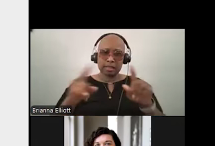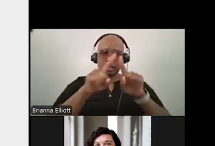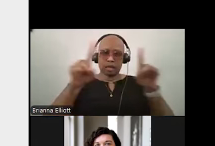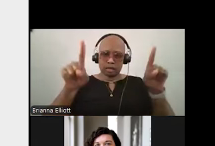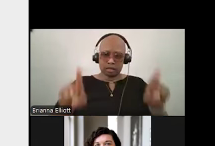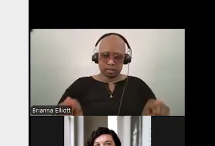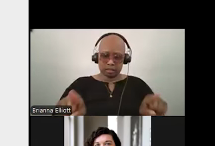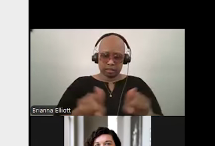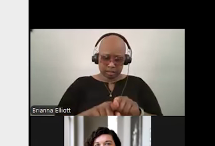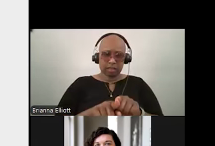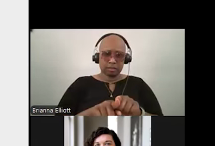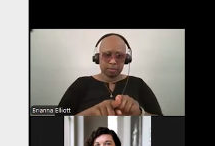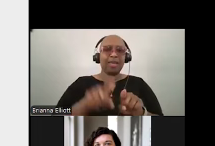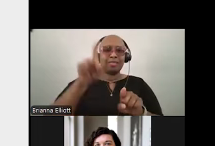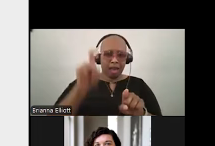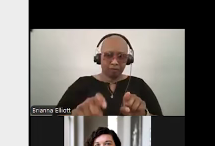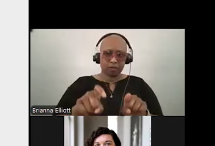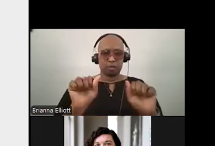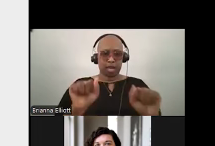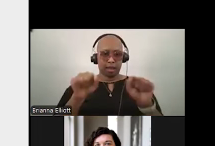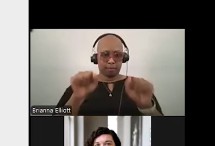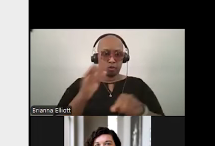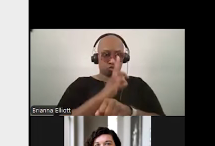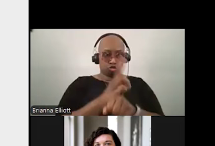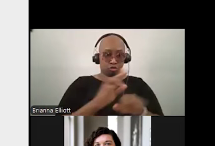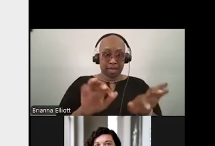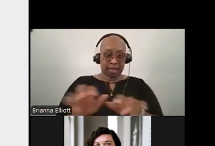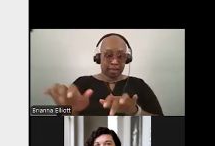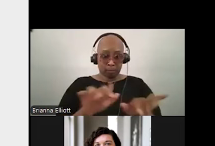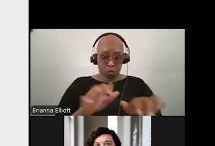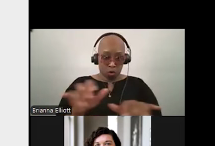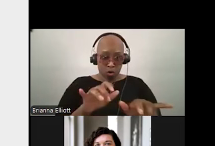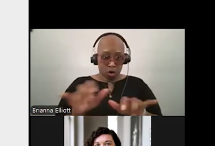get out of it using their keyboard as well. That cannot just be a point andclick out of